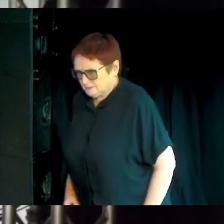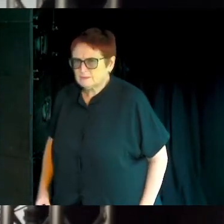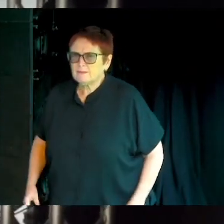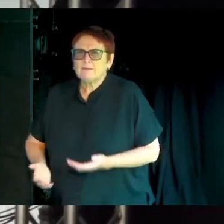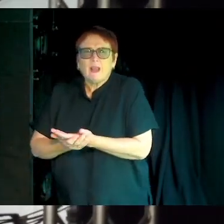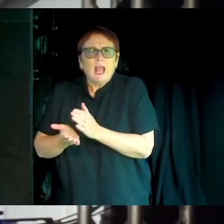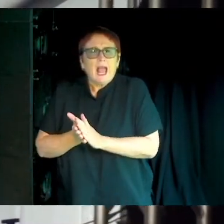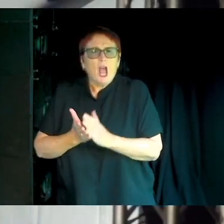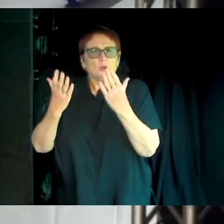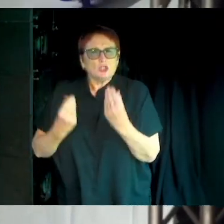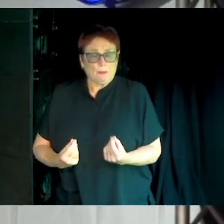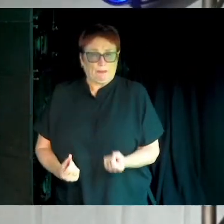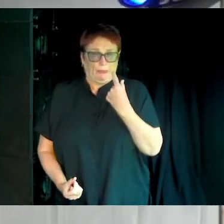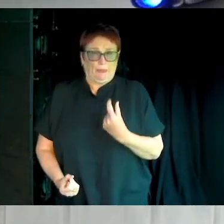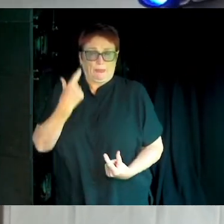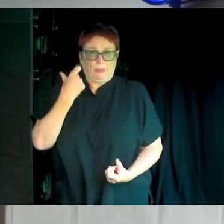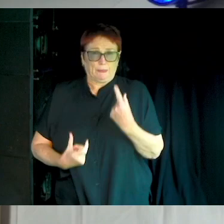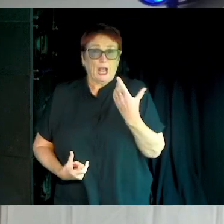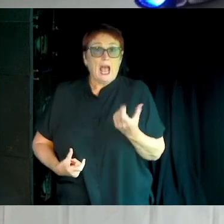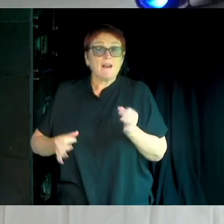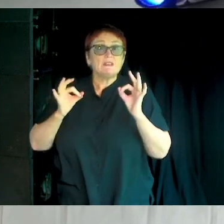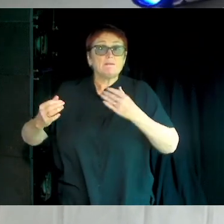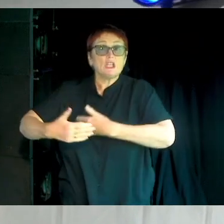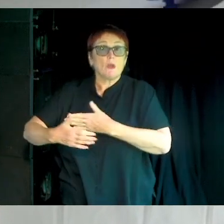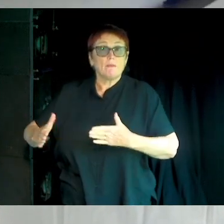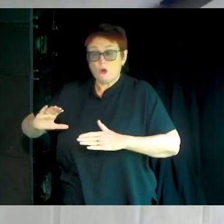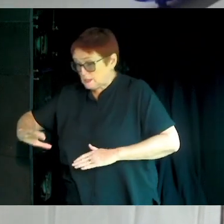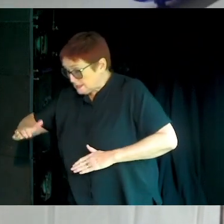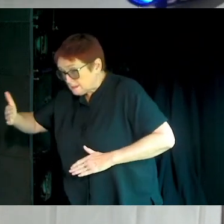what I call a treasure box so this is one one of my favorite things to do with the frying pan